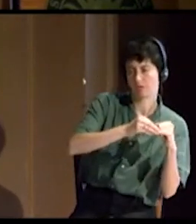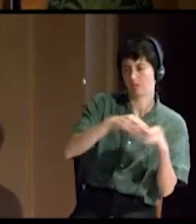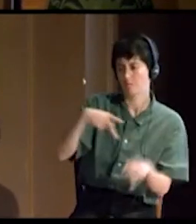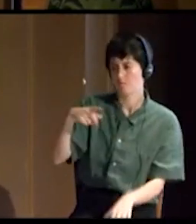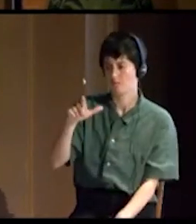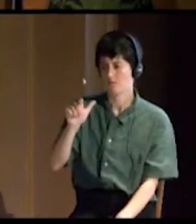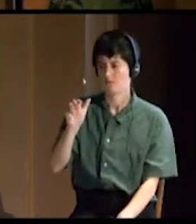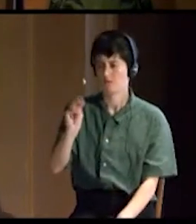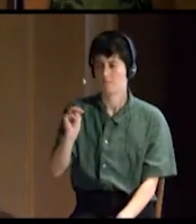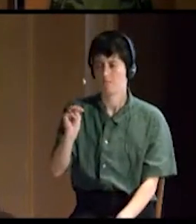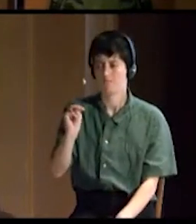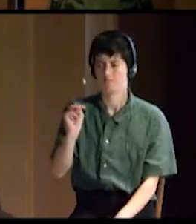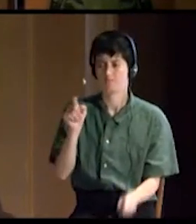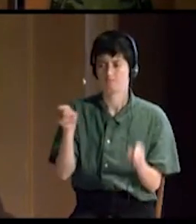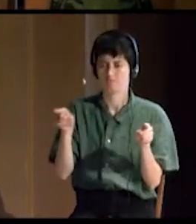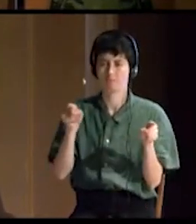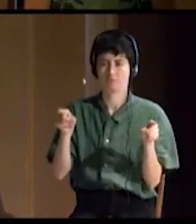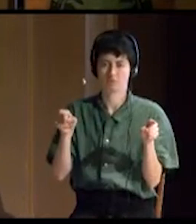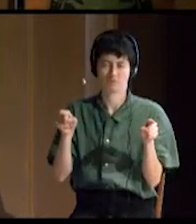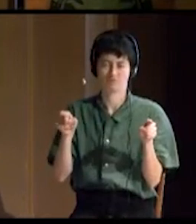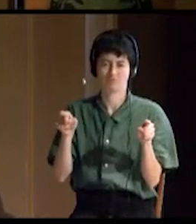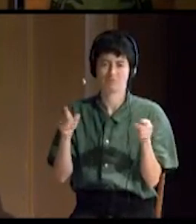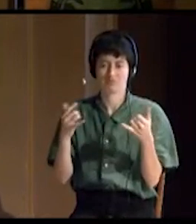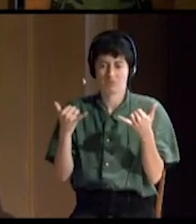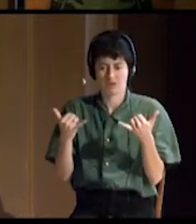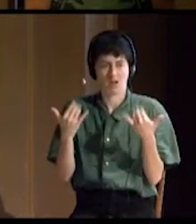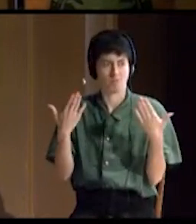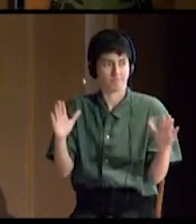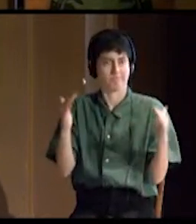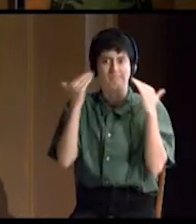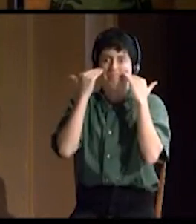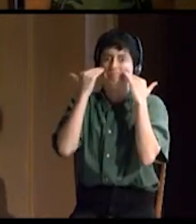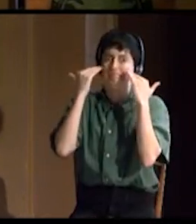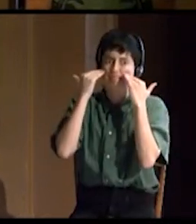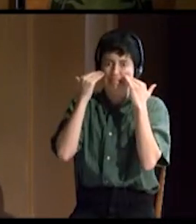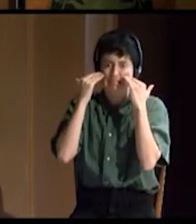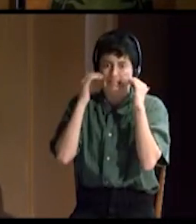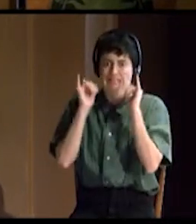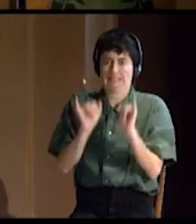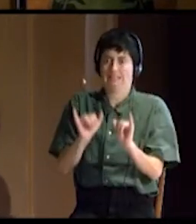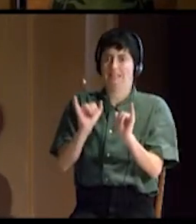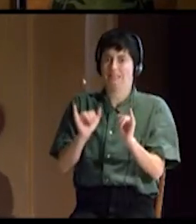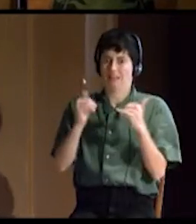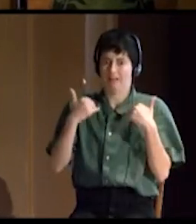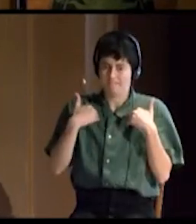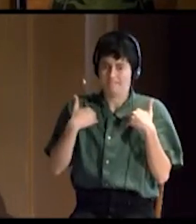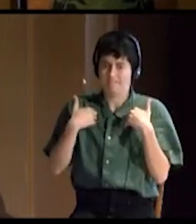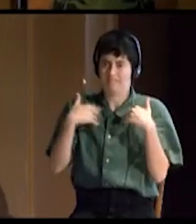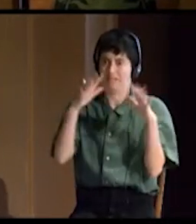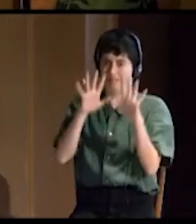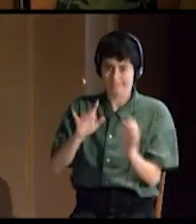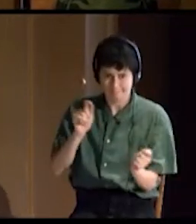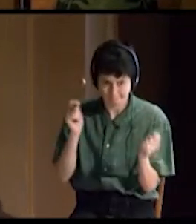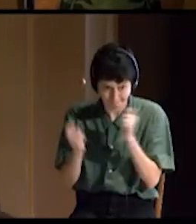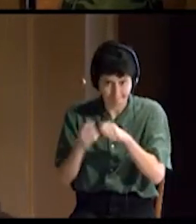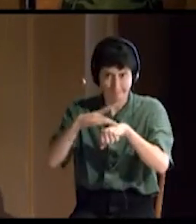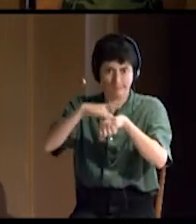with the simultaneous biodiversity crisis that we're experiencing. Climate's certainly not the only detrimental impact on biodiversity.